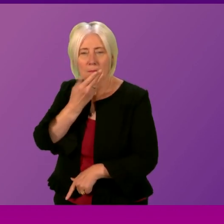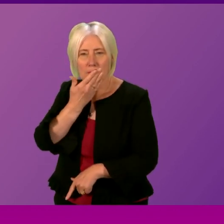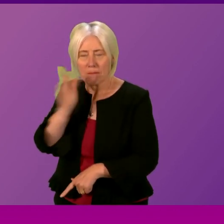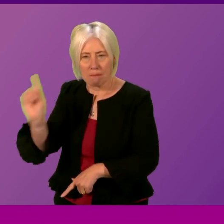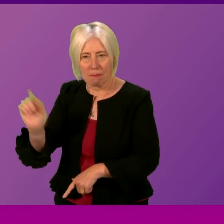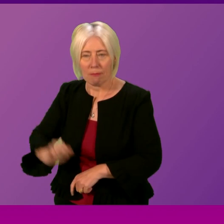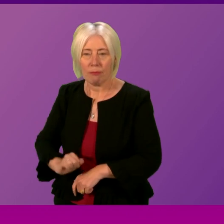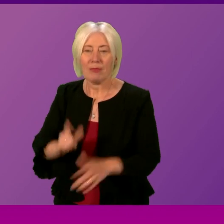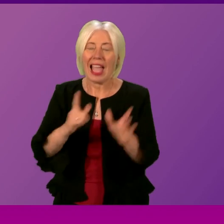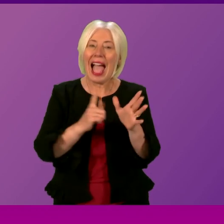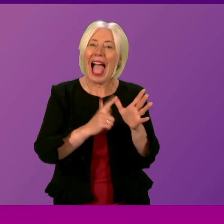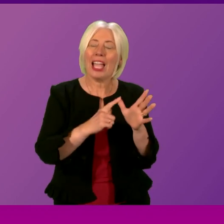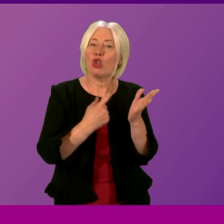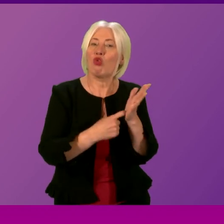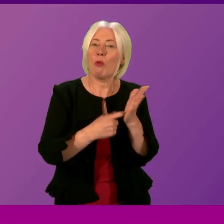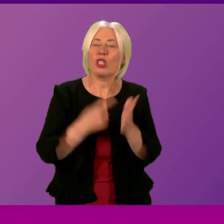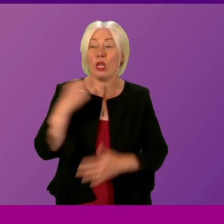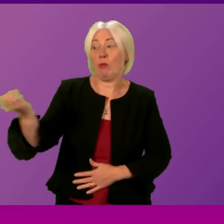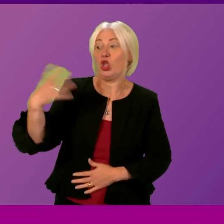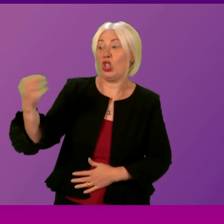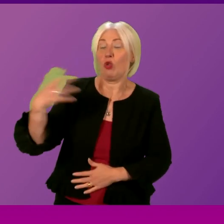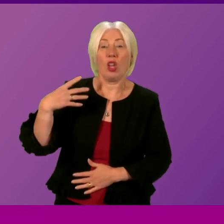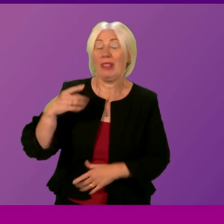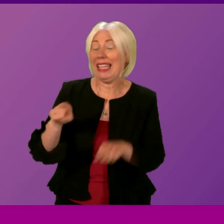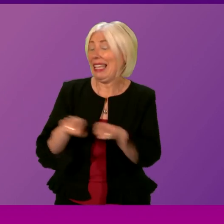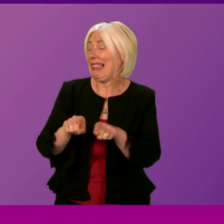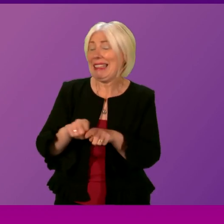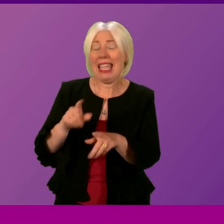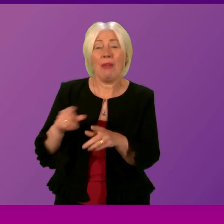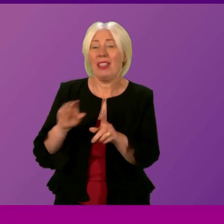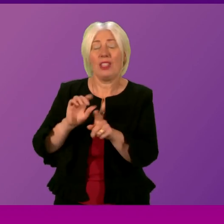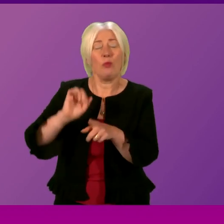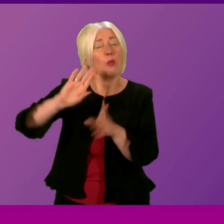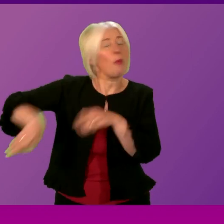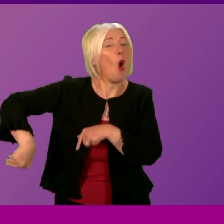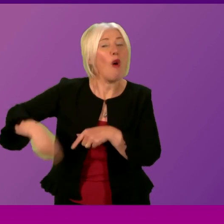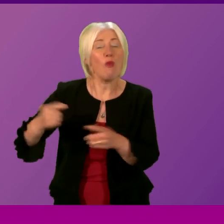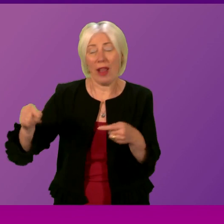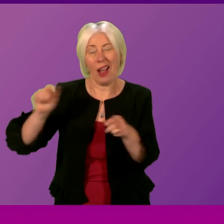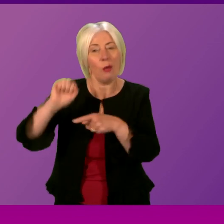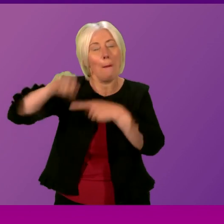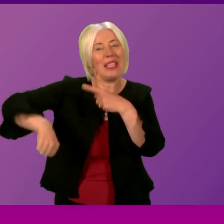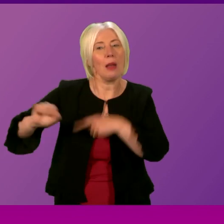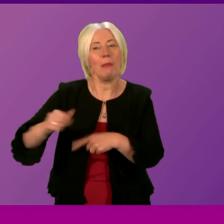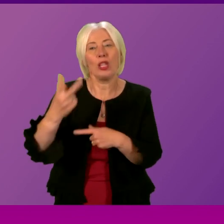Angus Robertson’s shouting did not put me off when I beat him in 2017, and it does not put me off now.